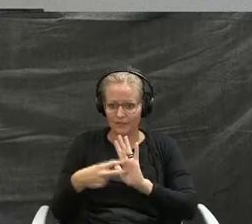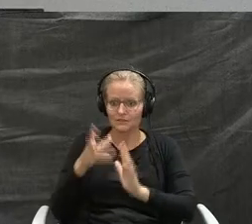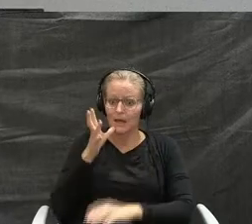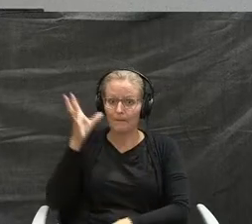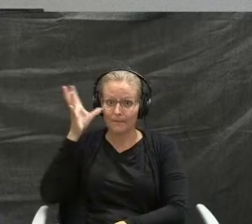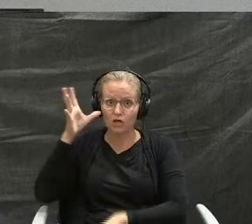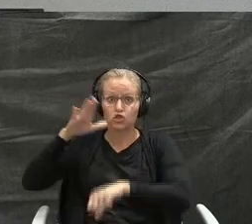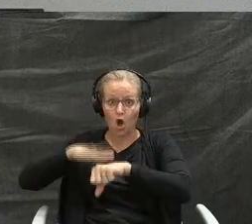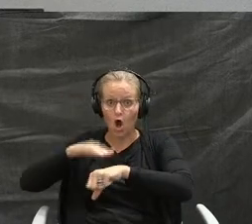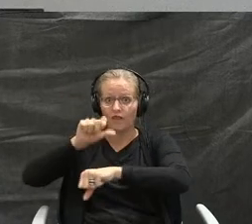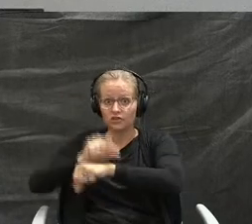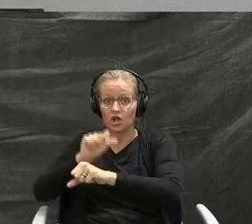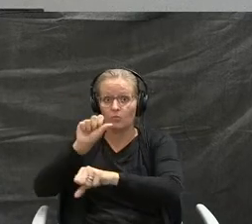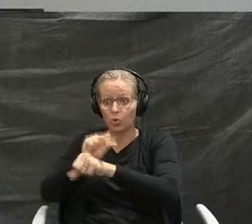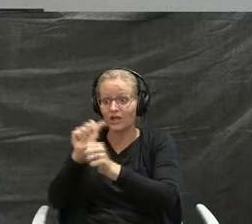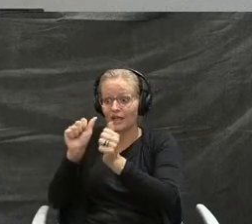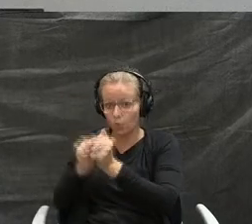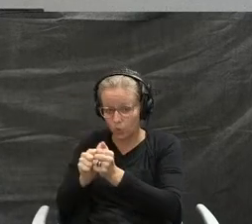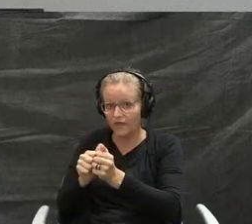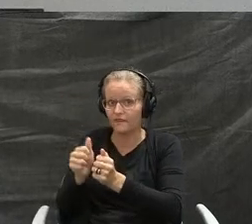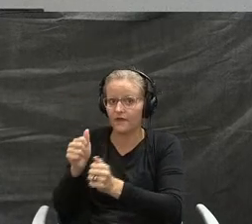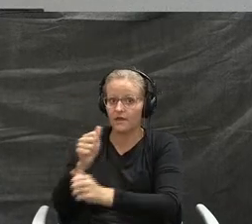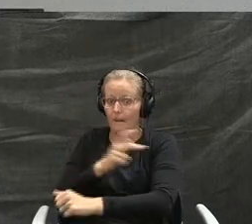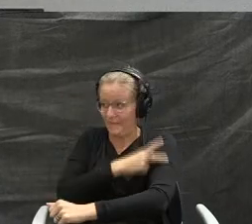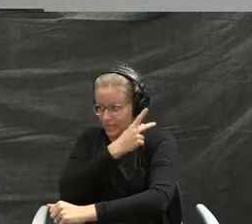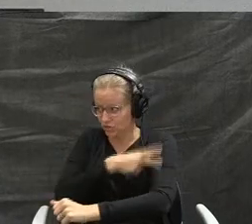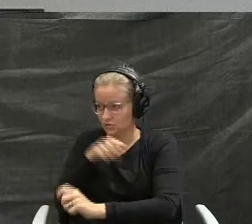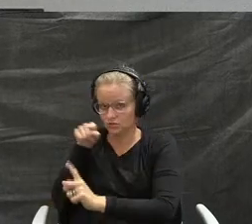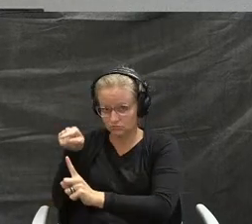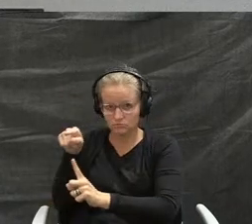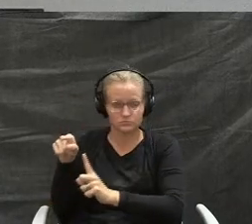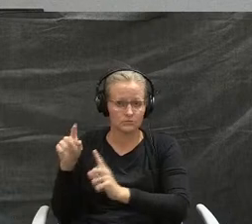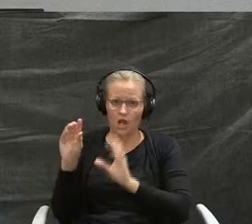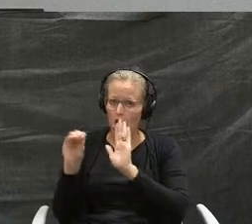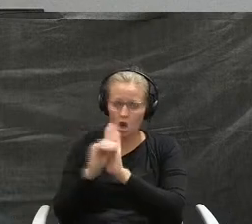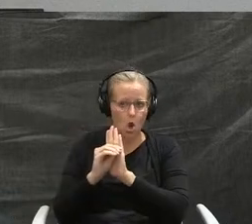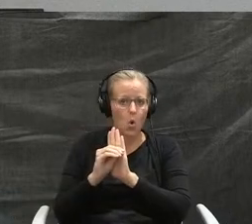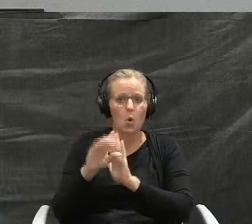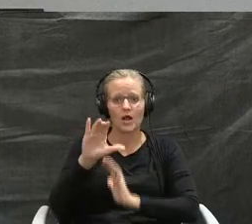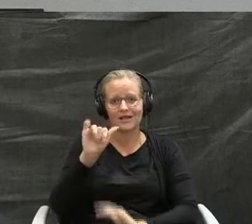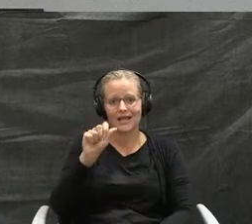We have used the information from experts to assemble our plan and implement the details.